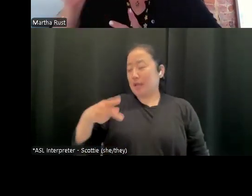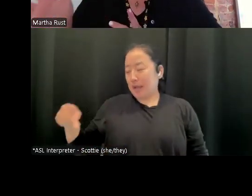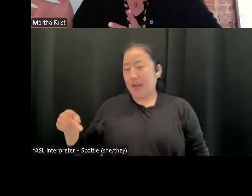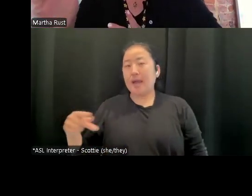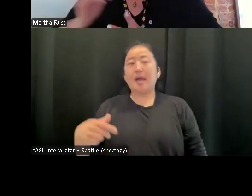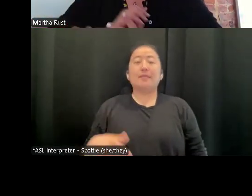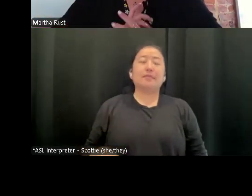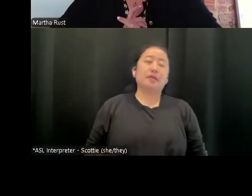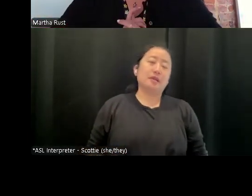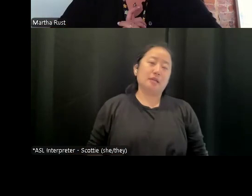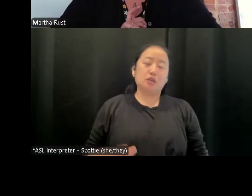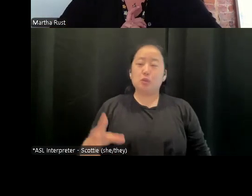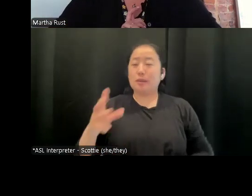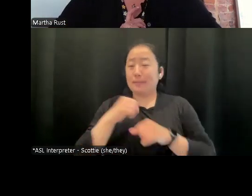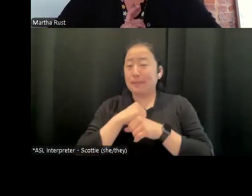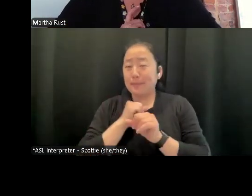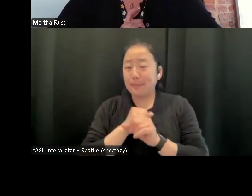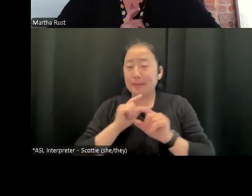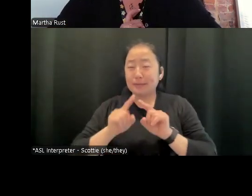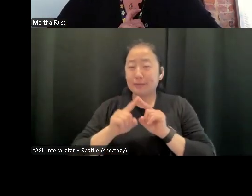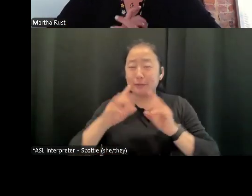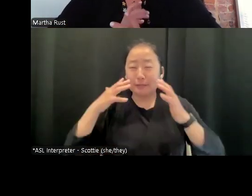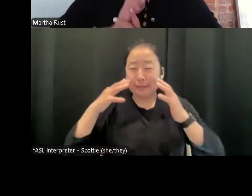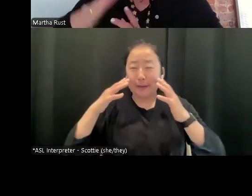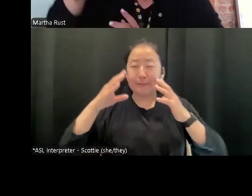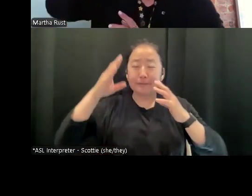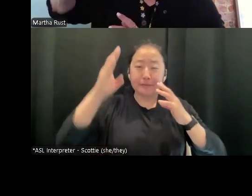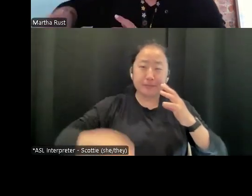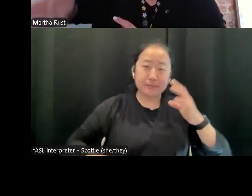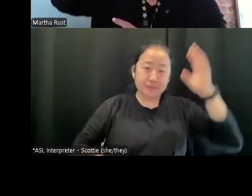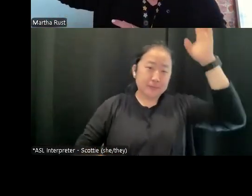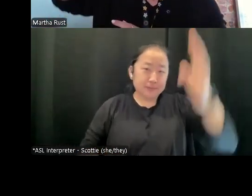that, you can create different sounds and stuff just by moving and breaking